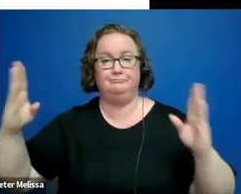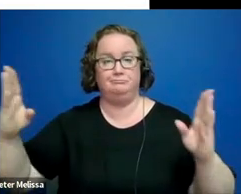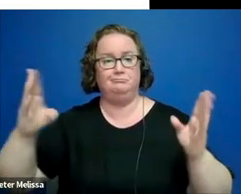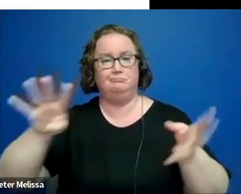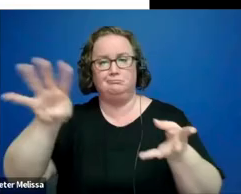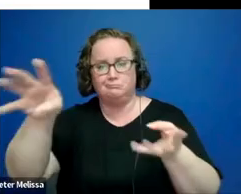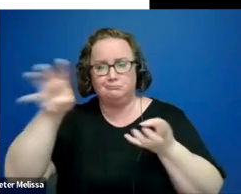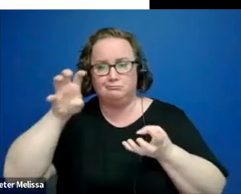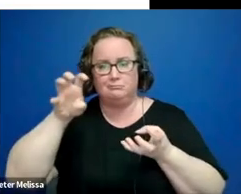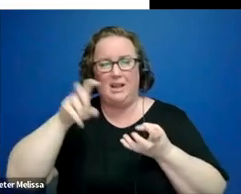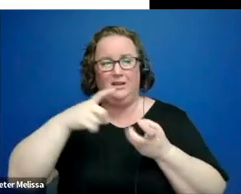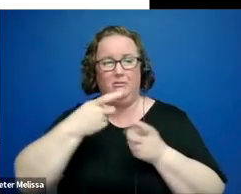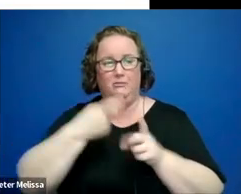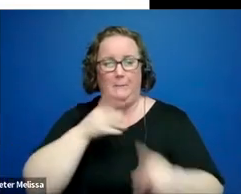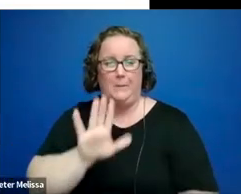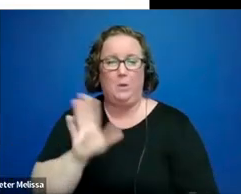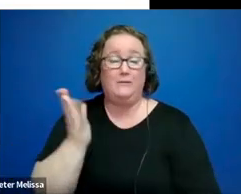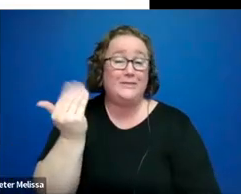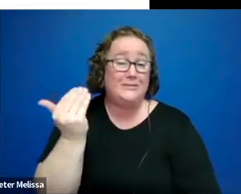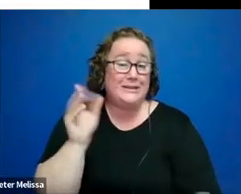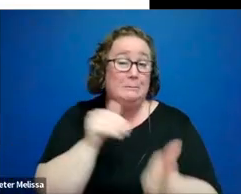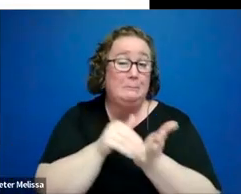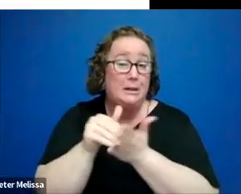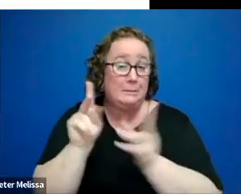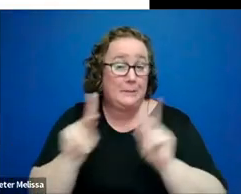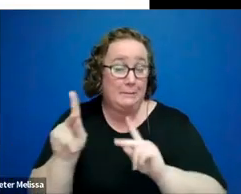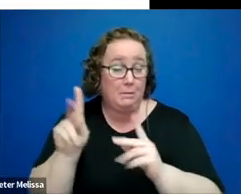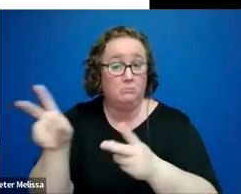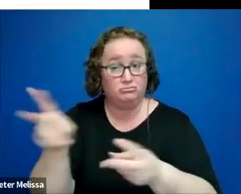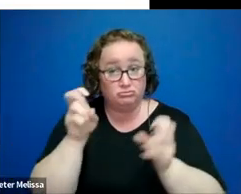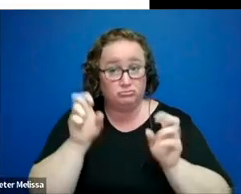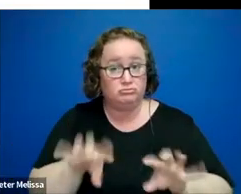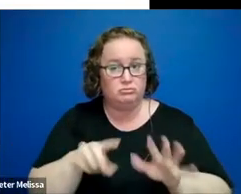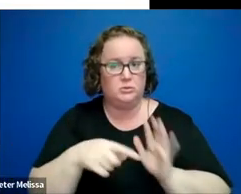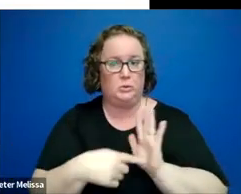about 15 million people sampled to represent a five